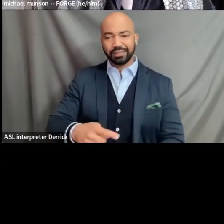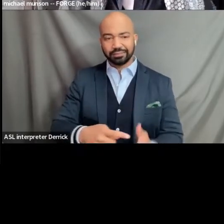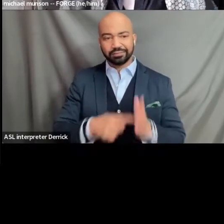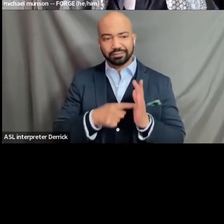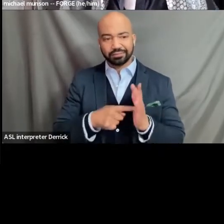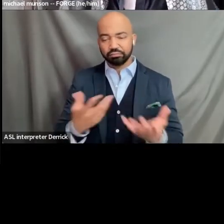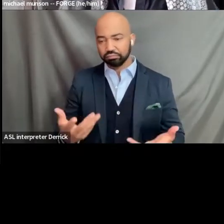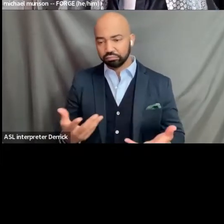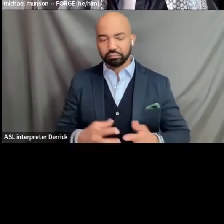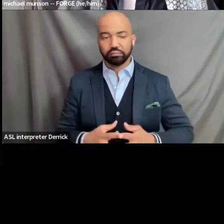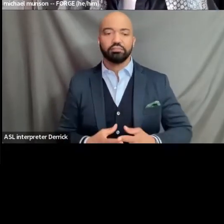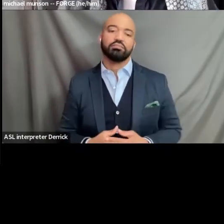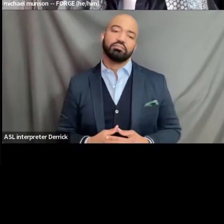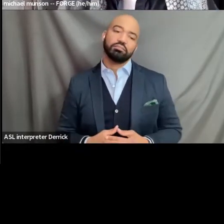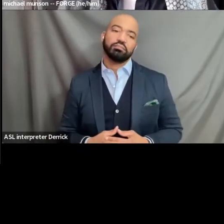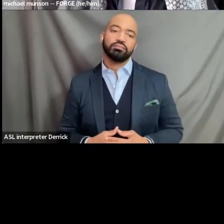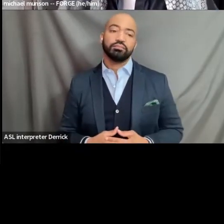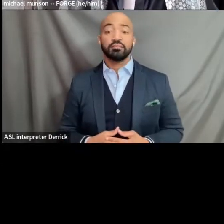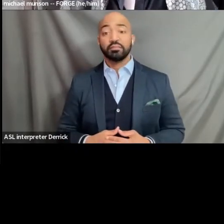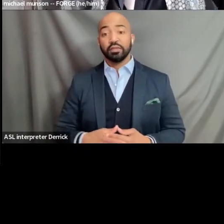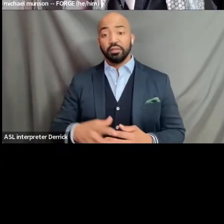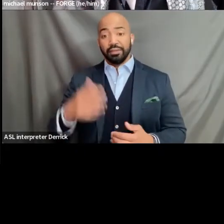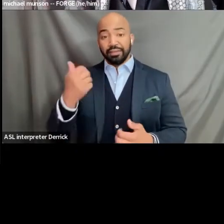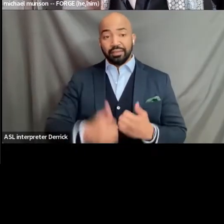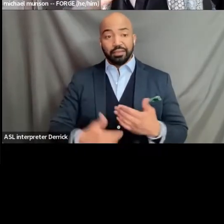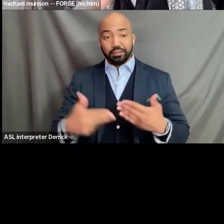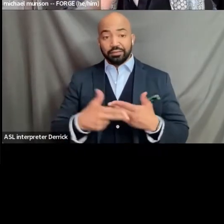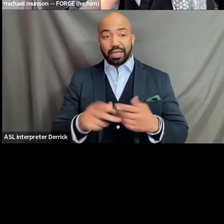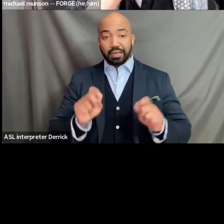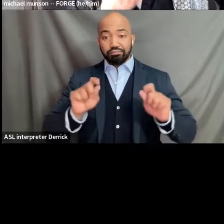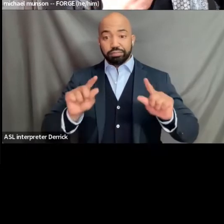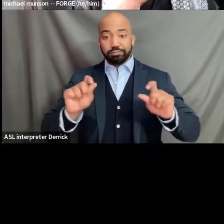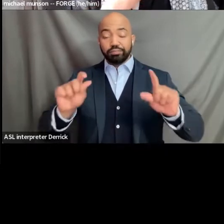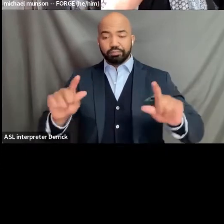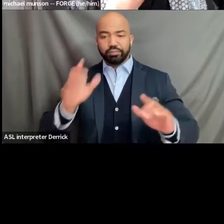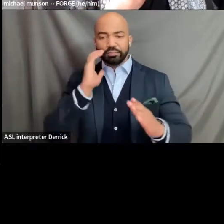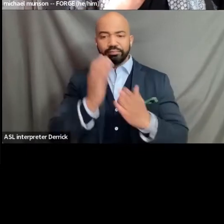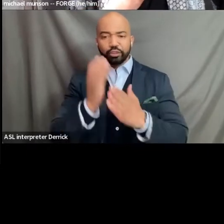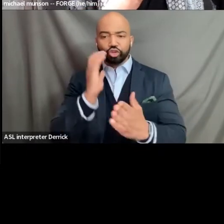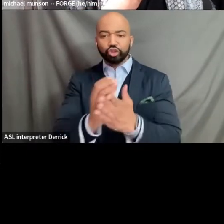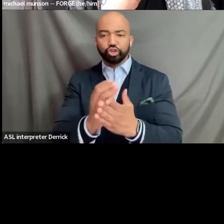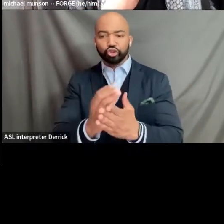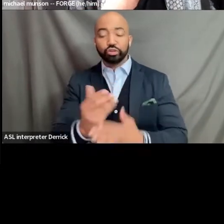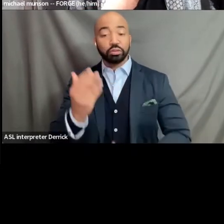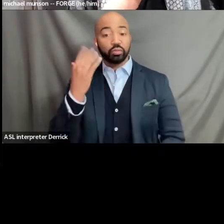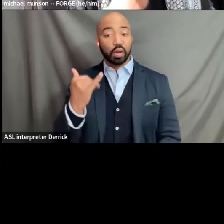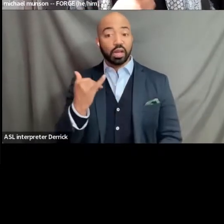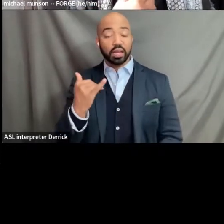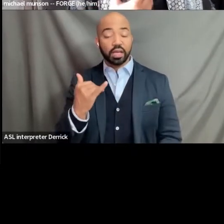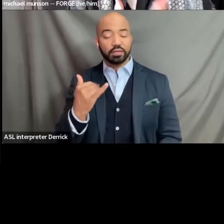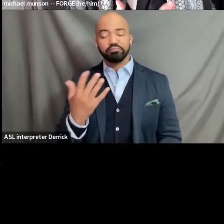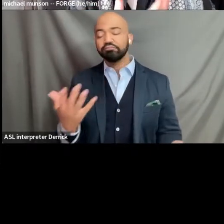And we're showing pictures throughout today's time because of a couple of reasons. One is sometimes people have said,